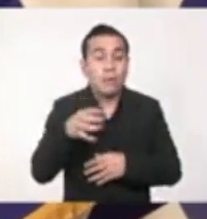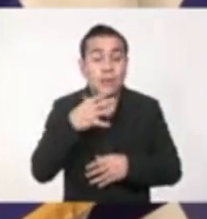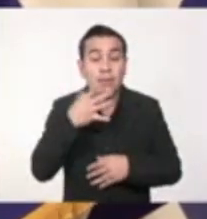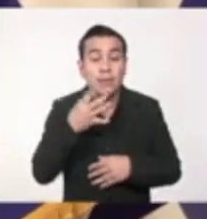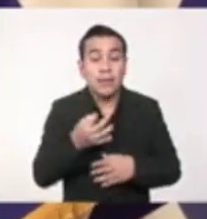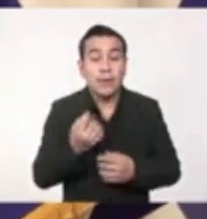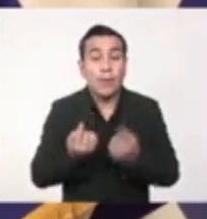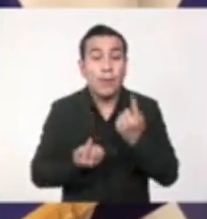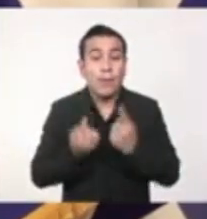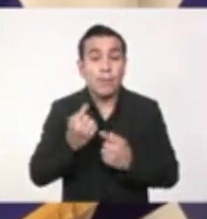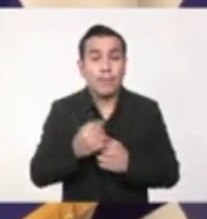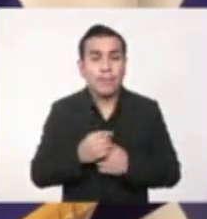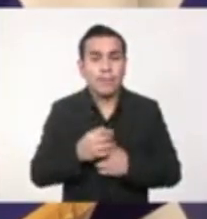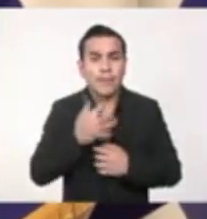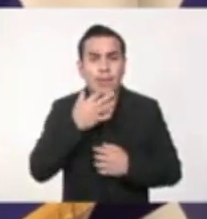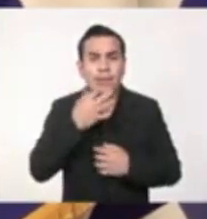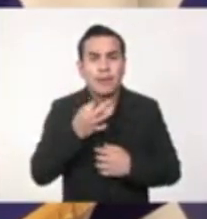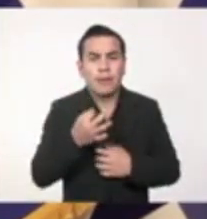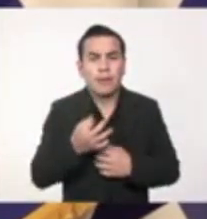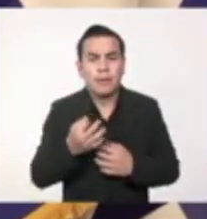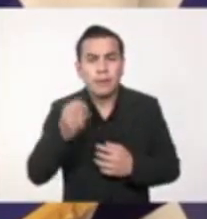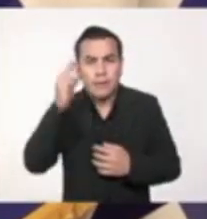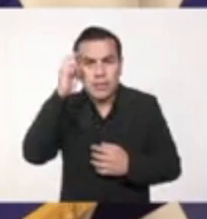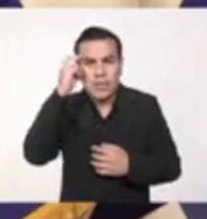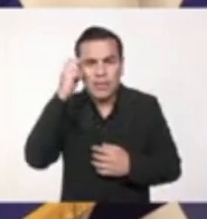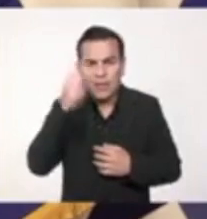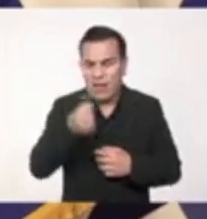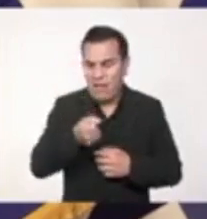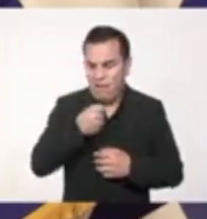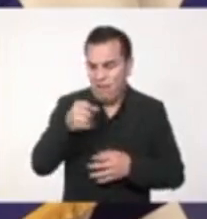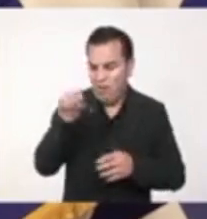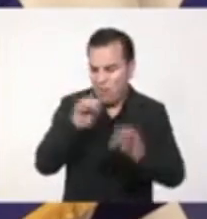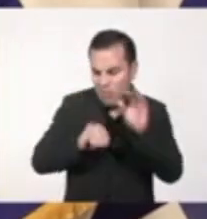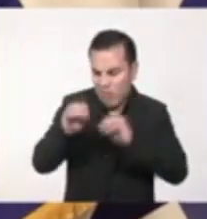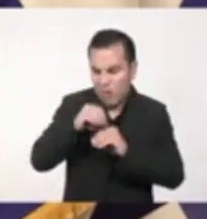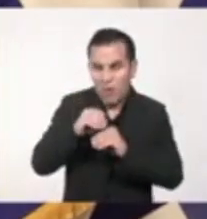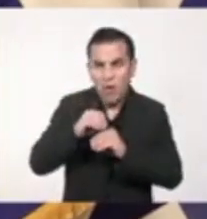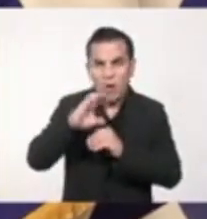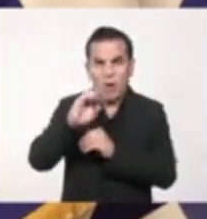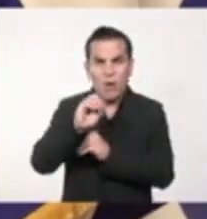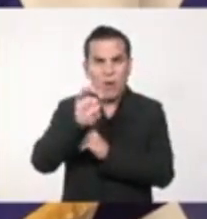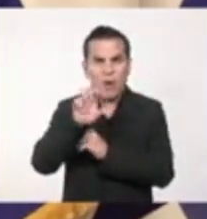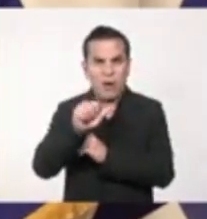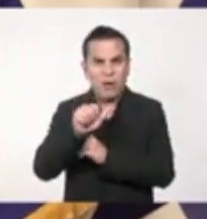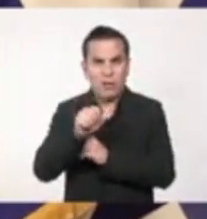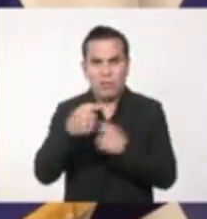no, the reports do not fit reality, I'm sure